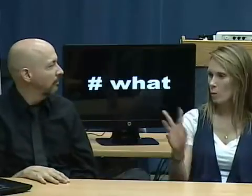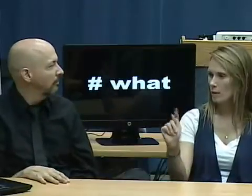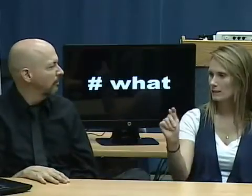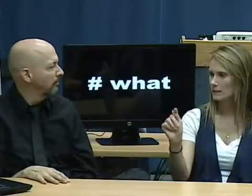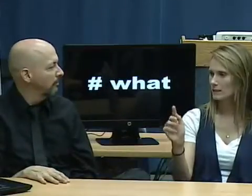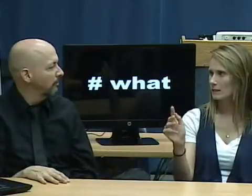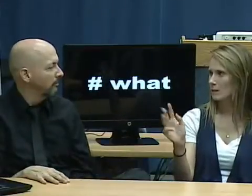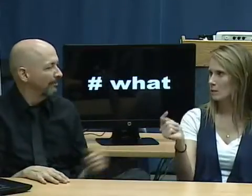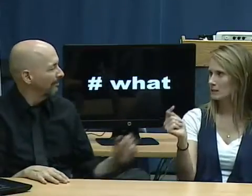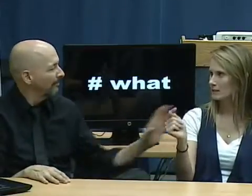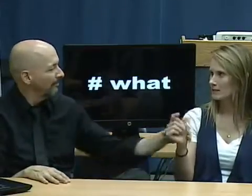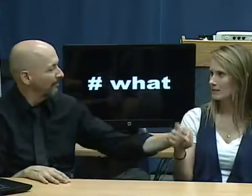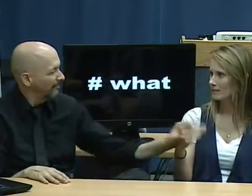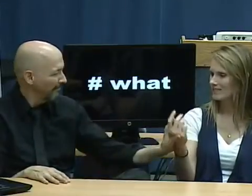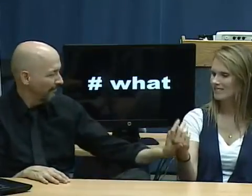#WHAT